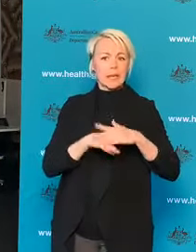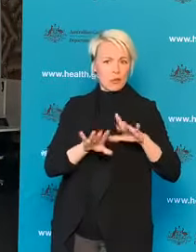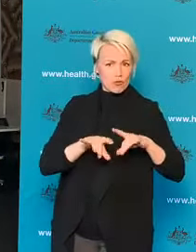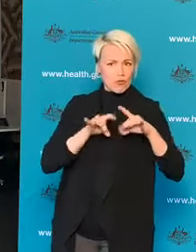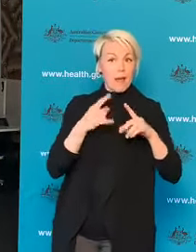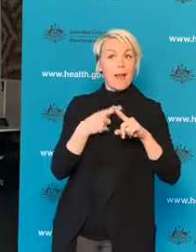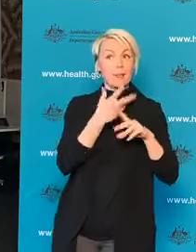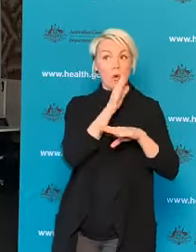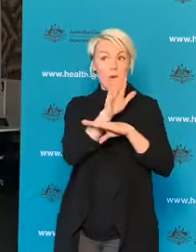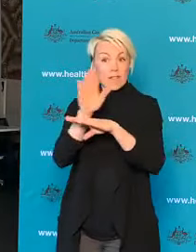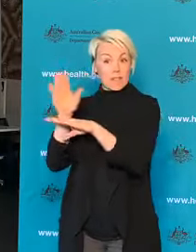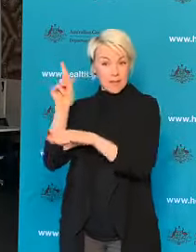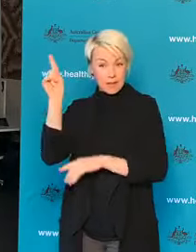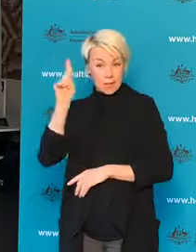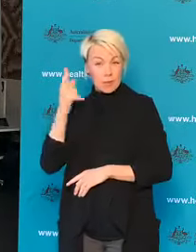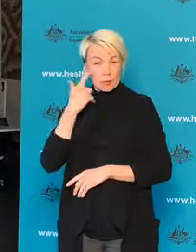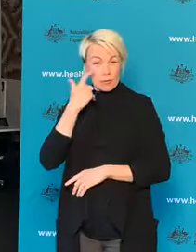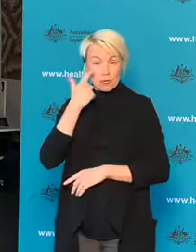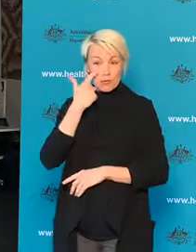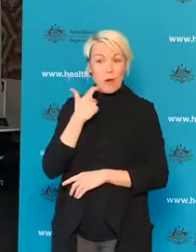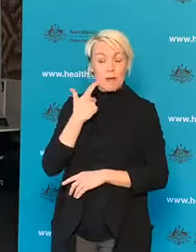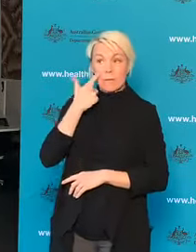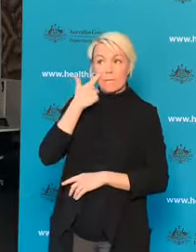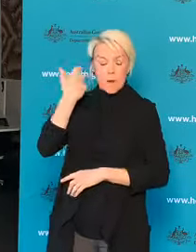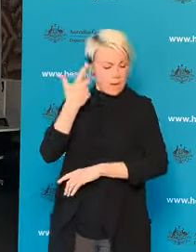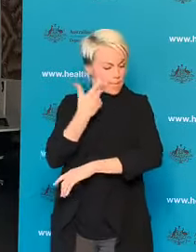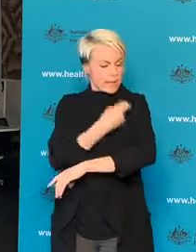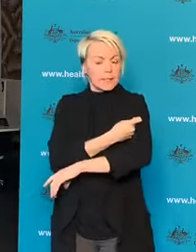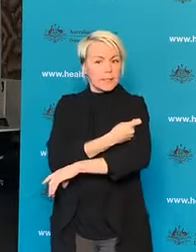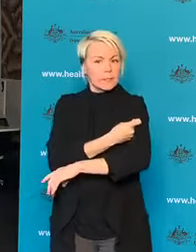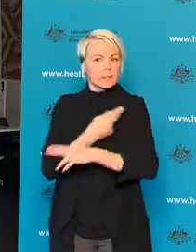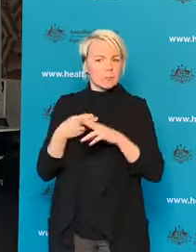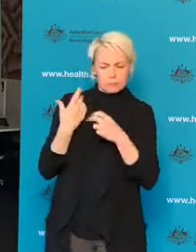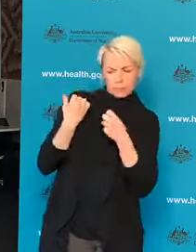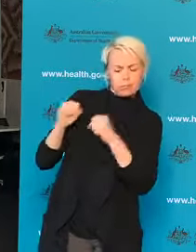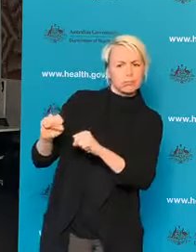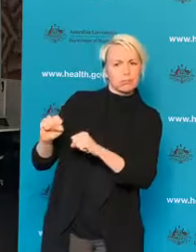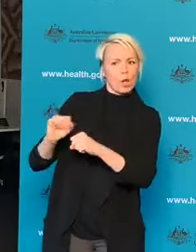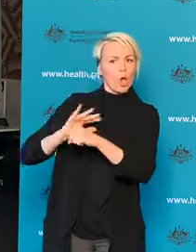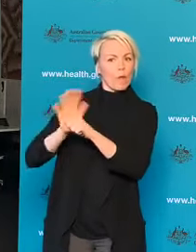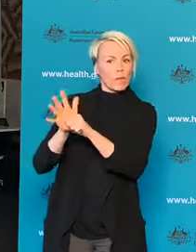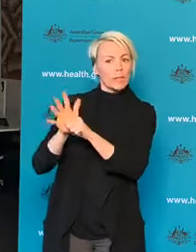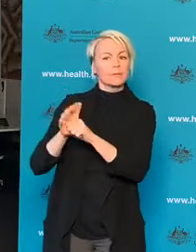to have a vaccine against COVID-19. A lot of the world's greatest biomedical